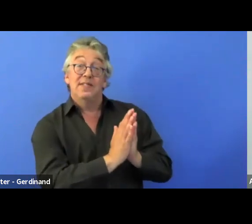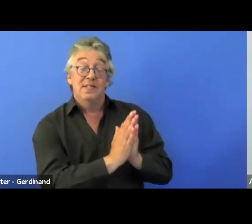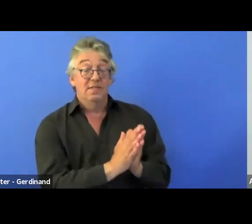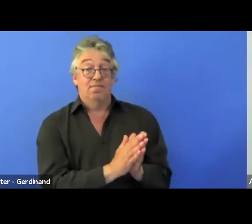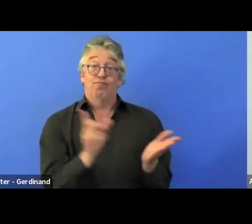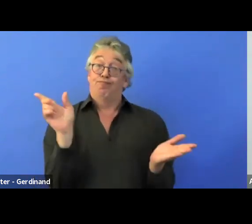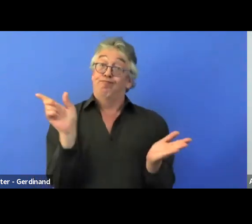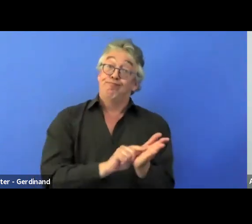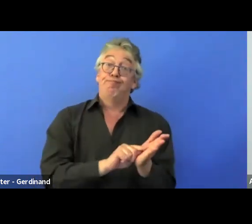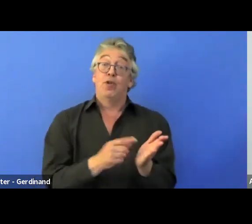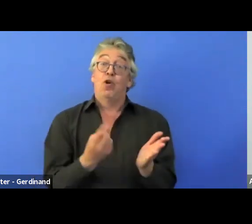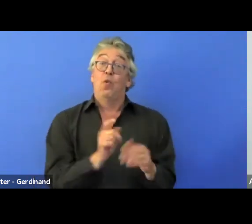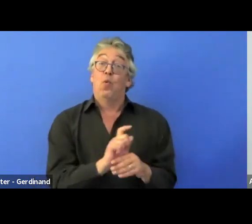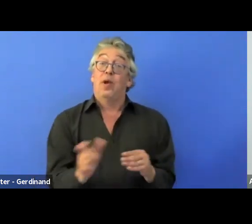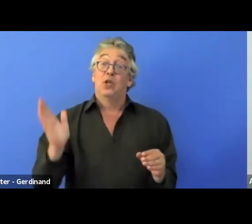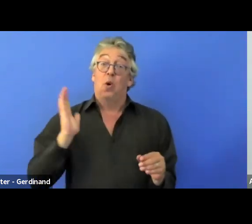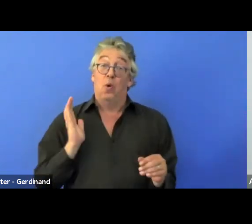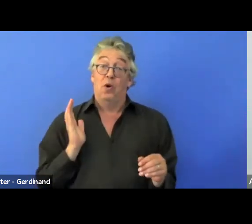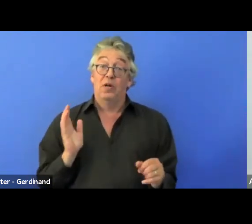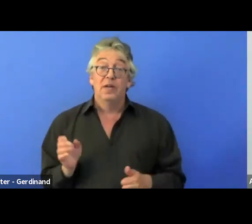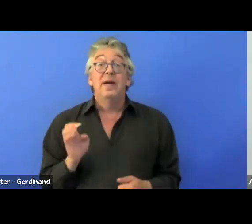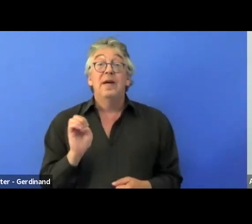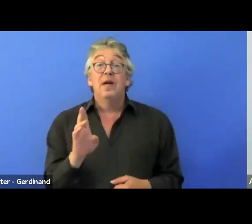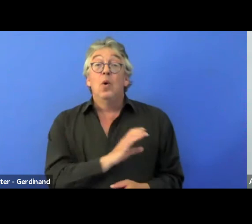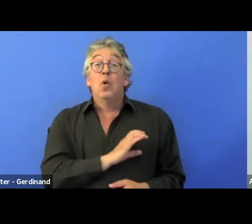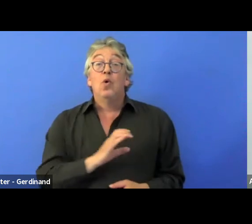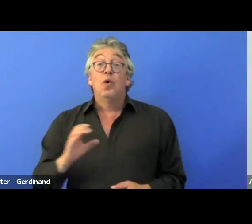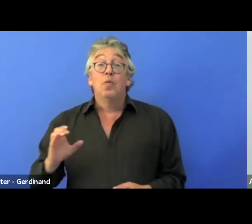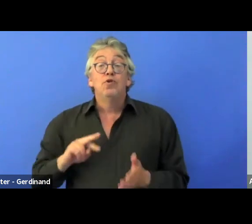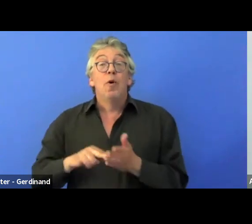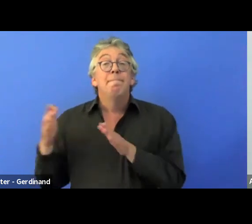and the Commission is planning to request the revision